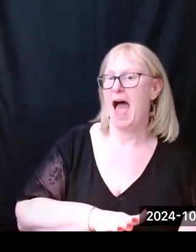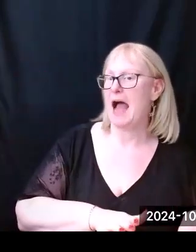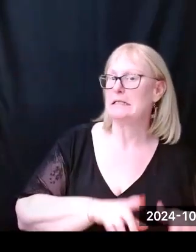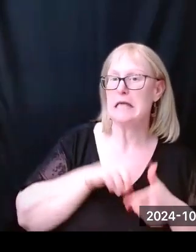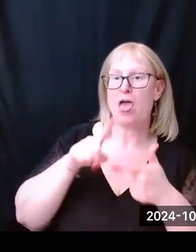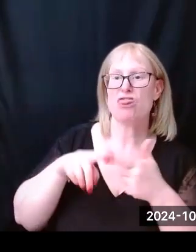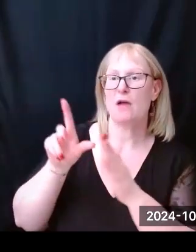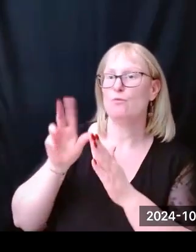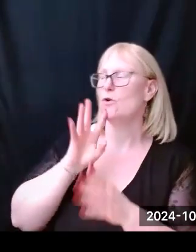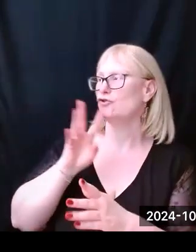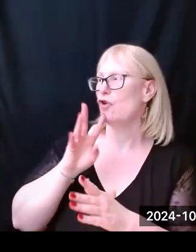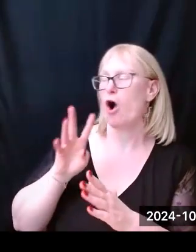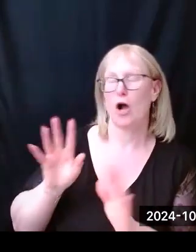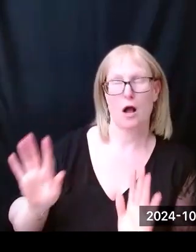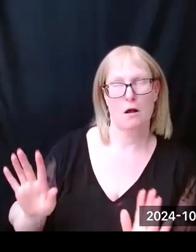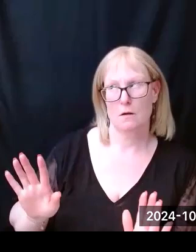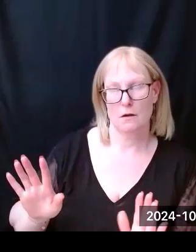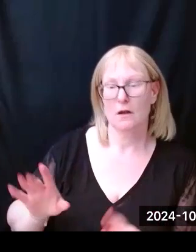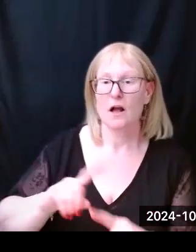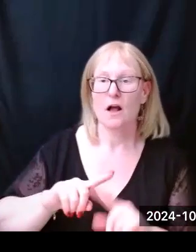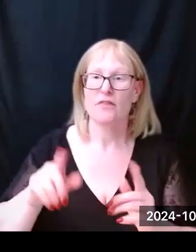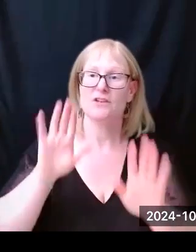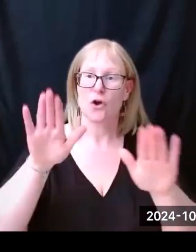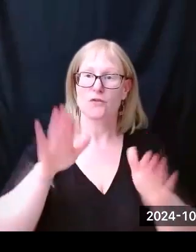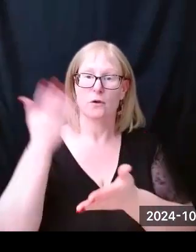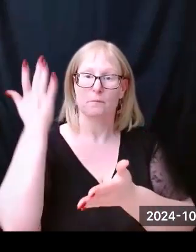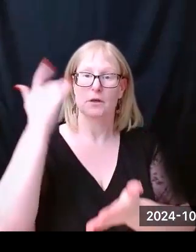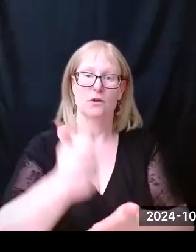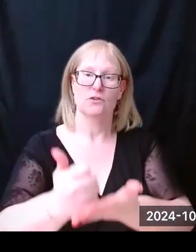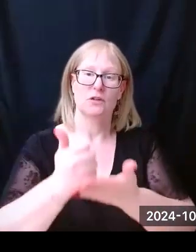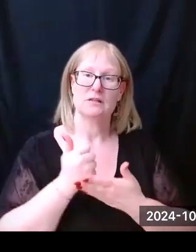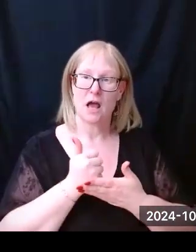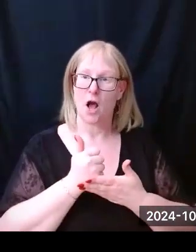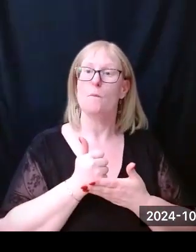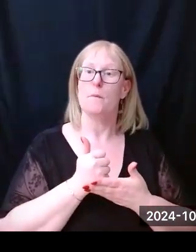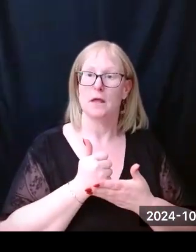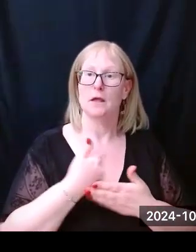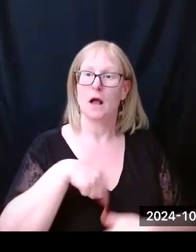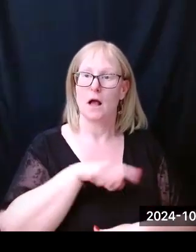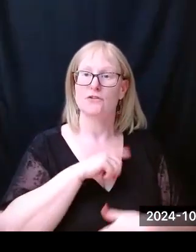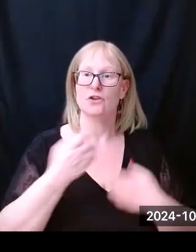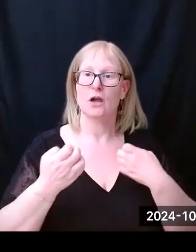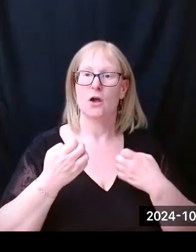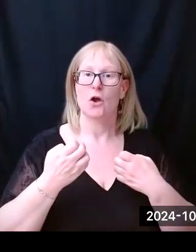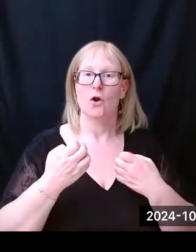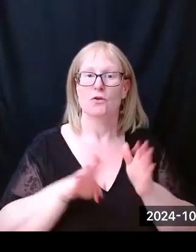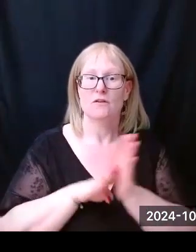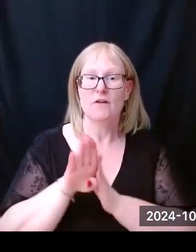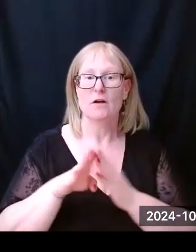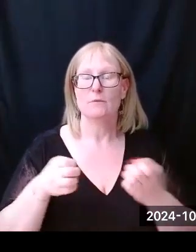Awesome. Right. Because that's helping us develop that emotional self regulation that's really critical to resilience.